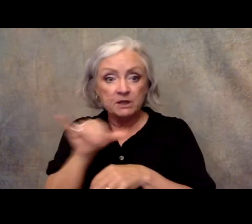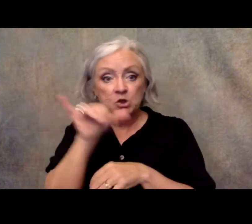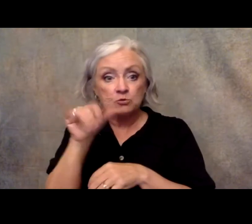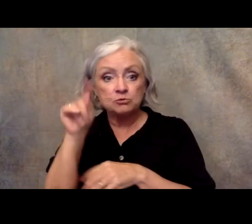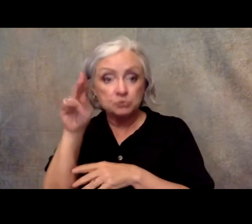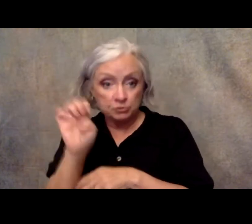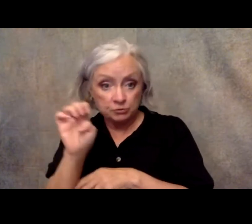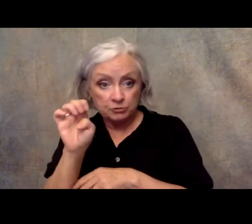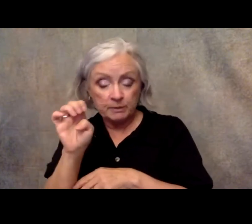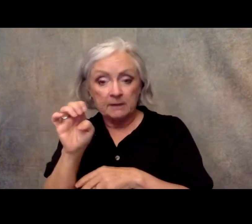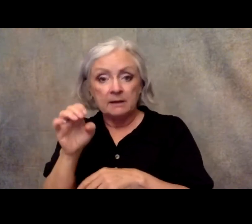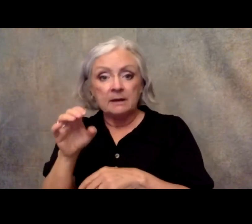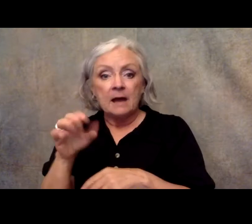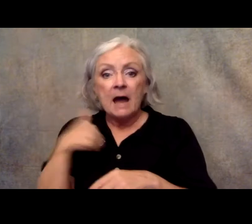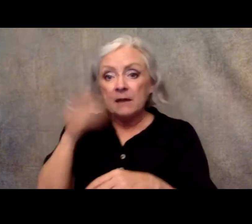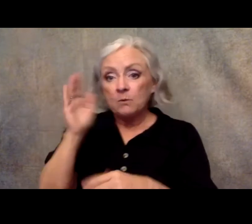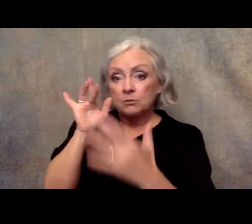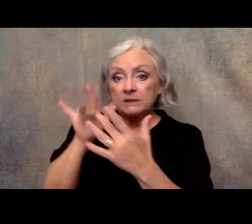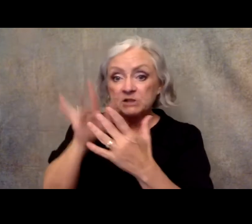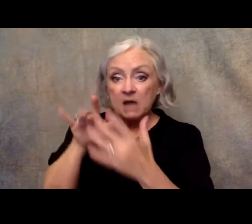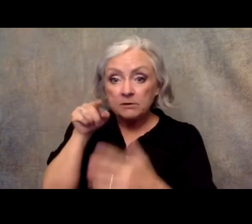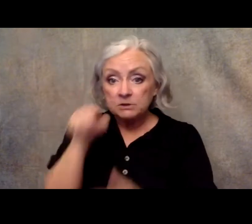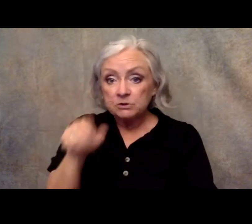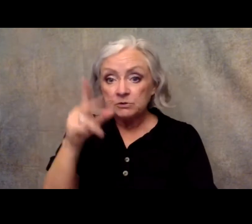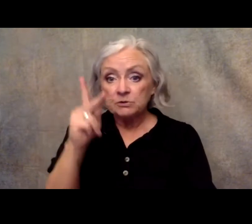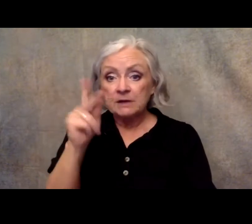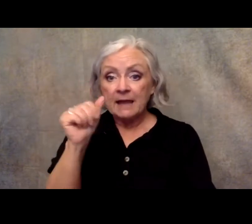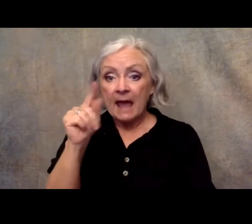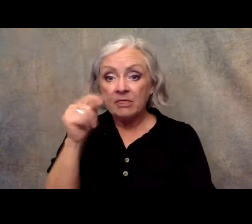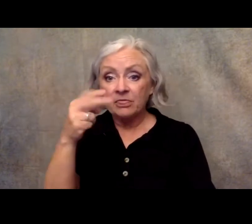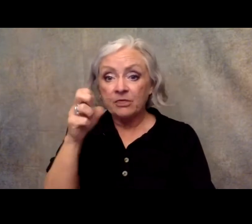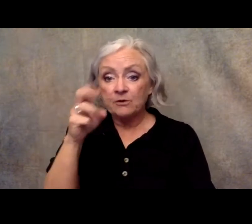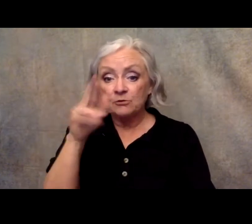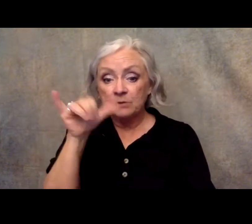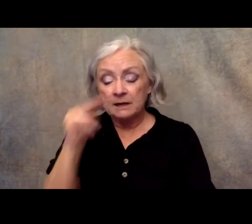Katherine, I'll reach out to you directly and we'll get a conversation started about what your needs are.